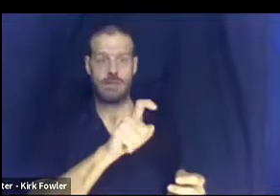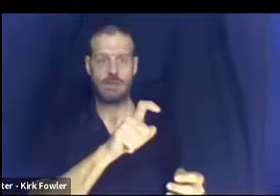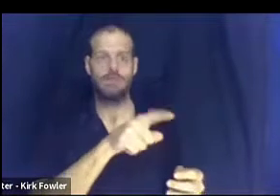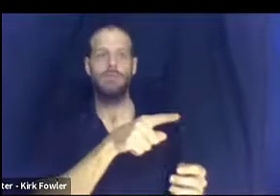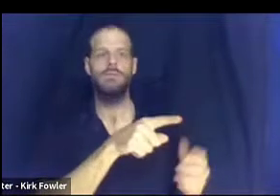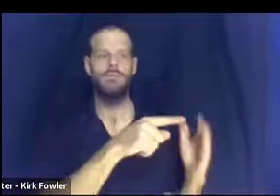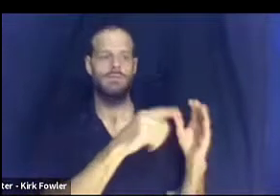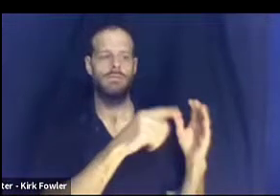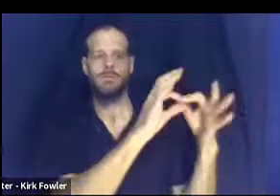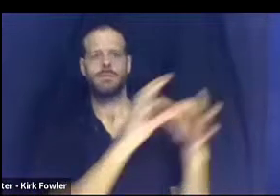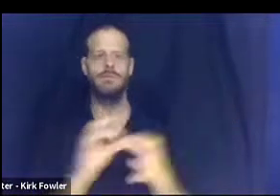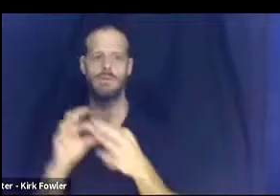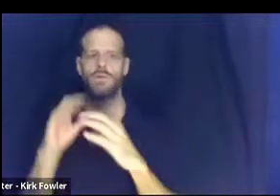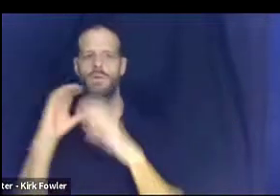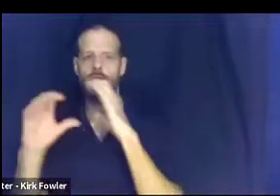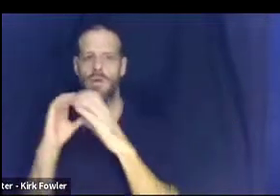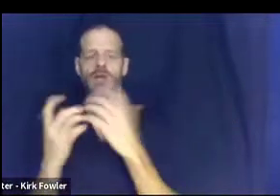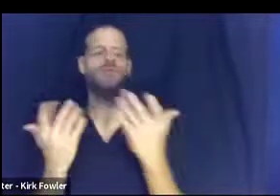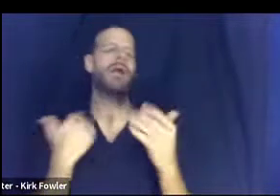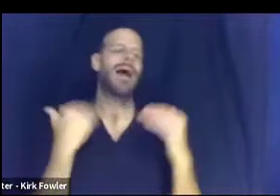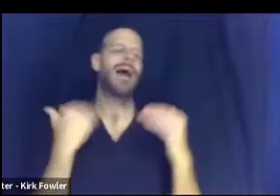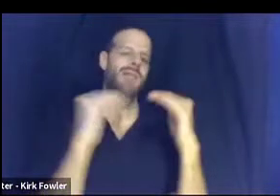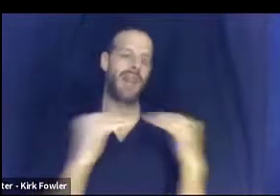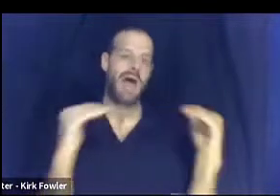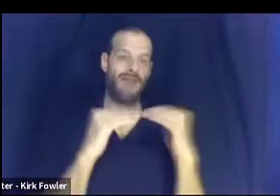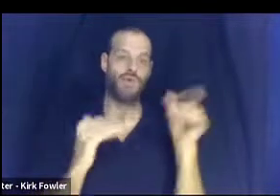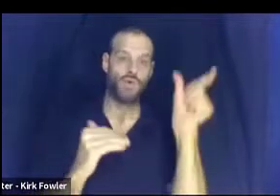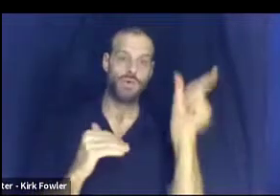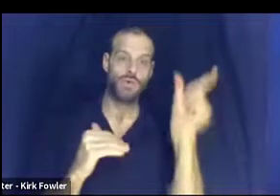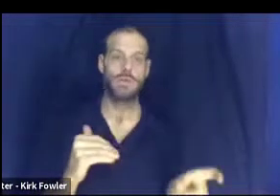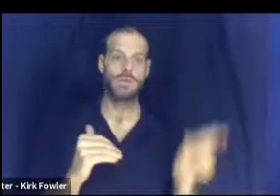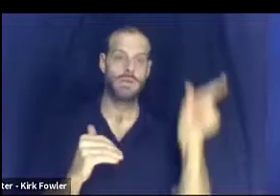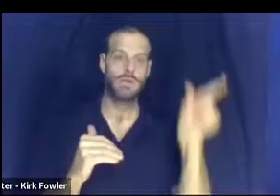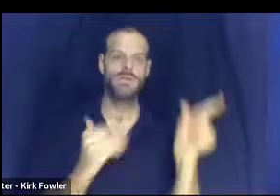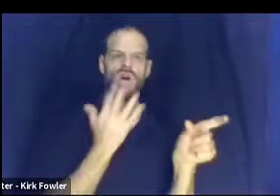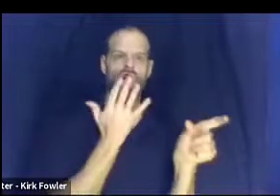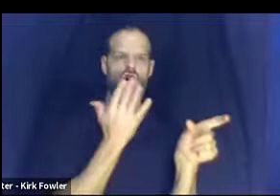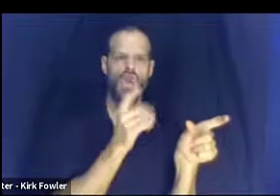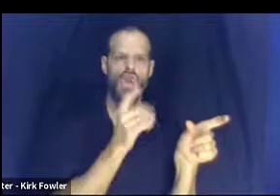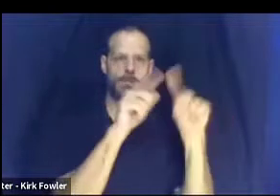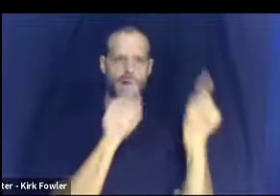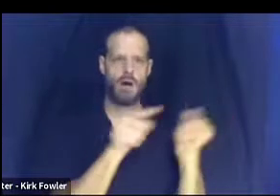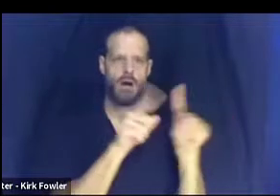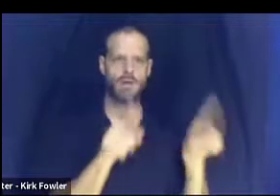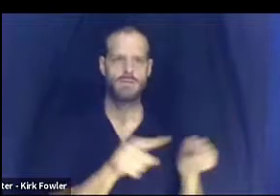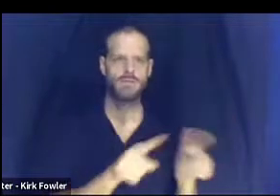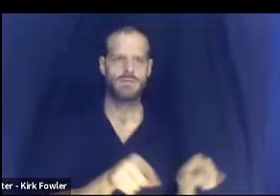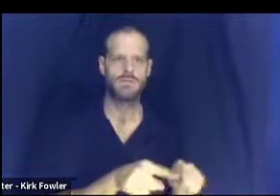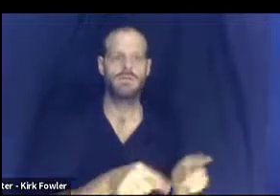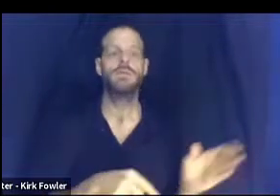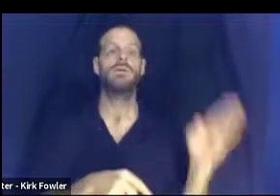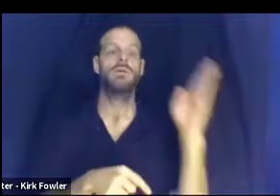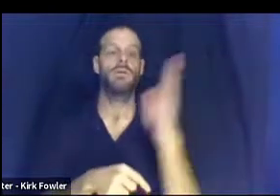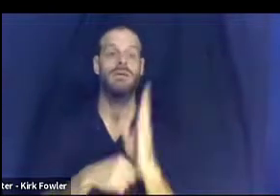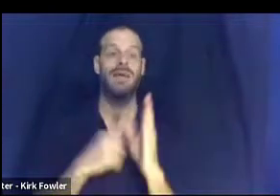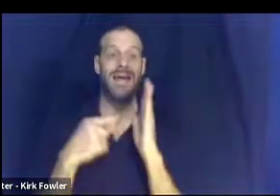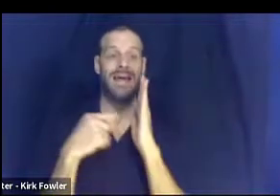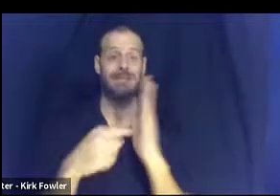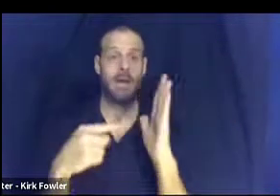you have levels of communication on the left side and those little colored boxes. Then you have examples of what the behaviors look like